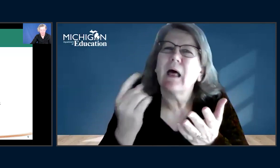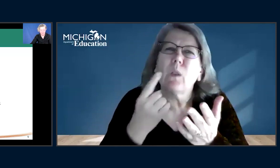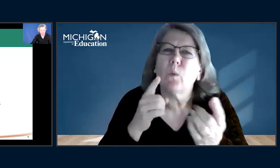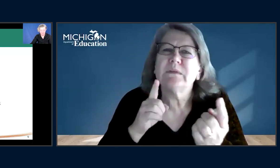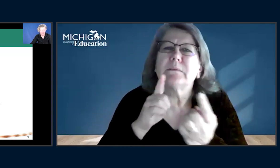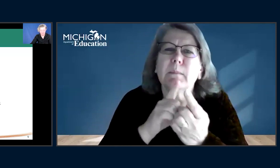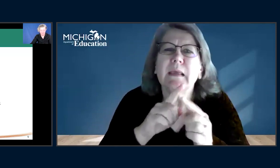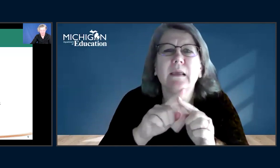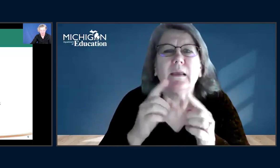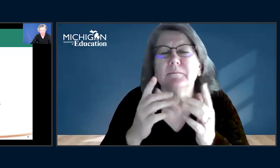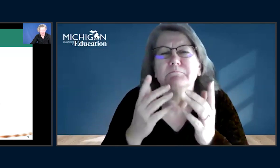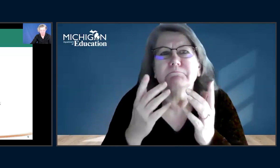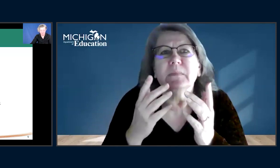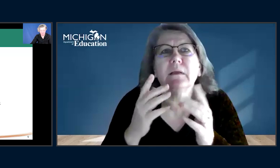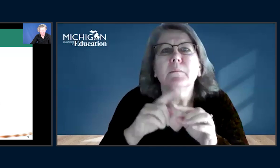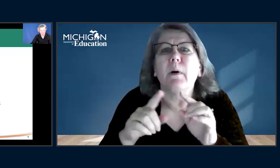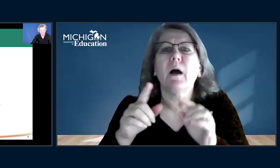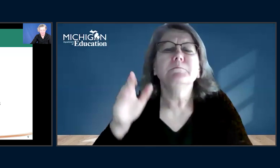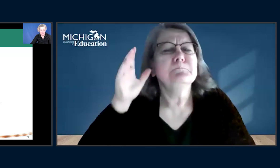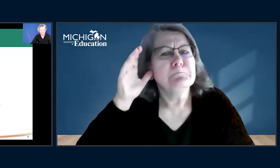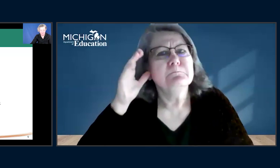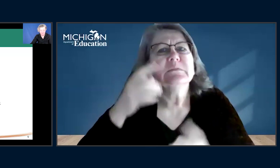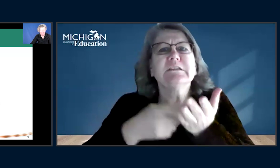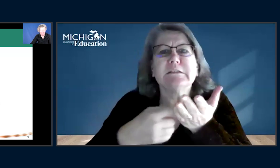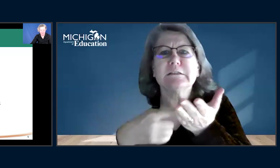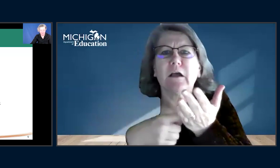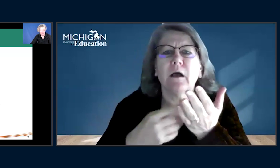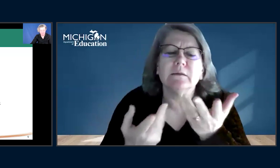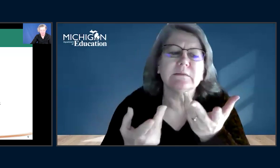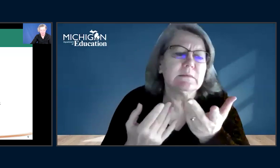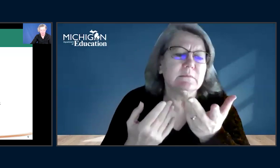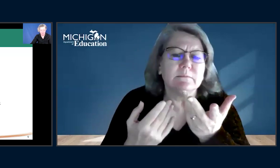that are listeners and, you know, not only just meet them, but they actually listen